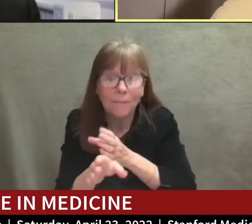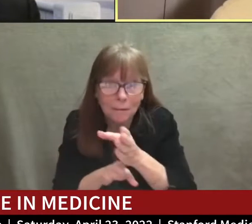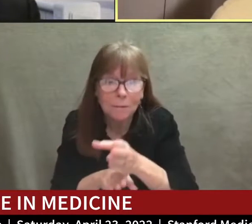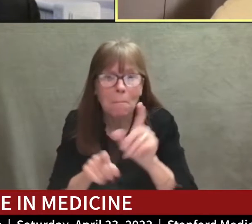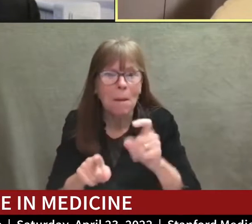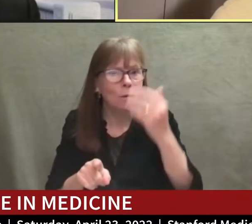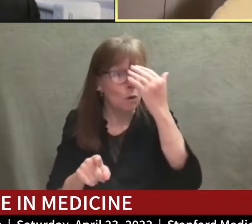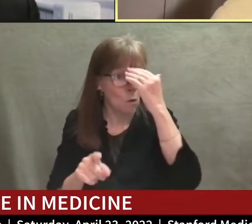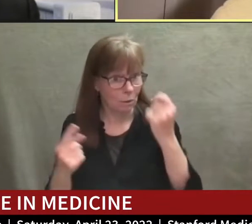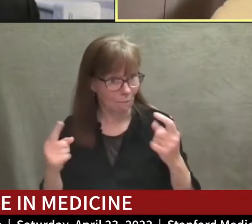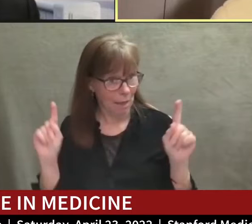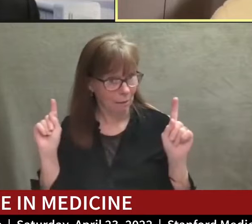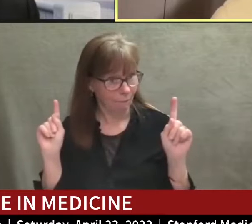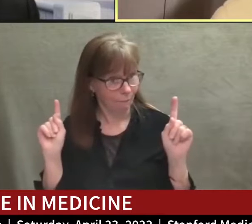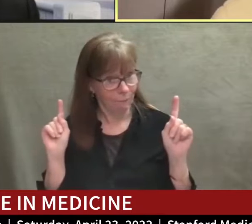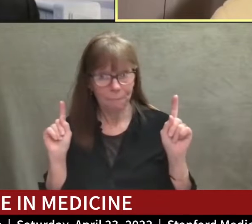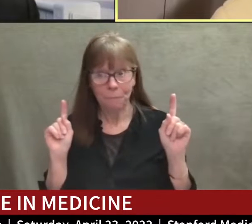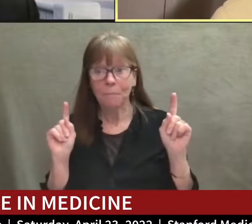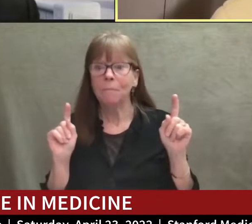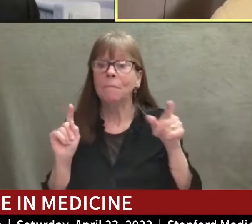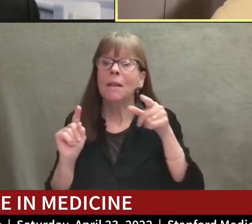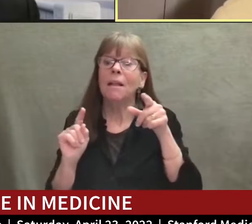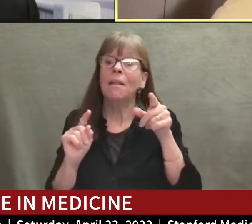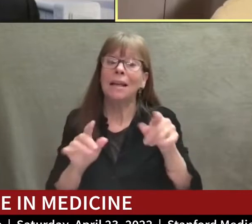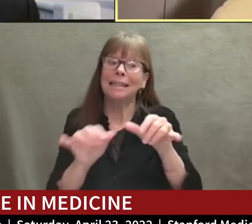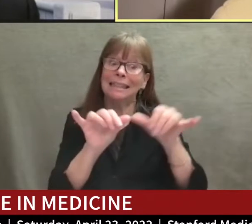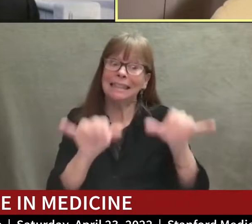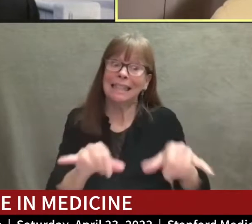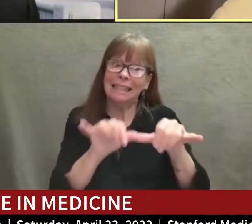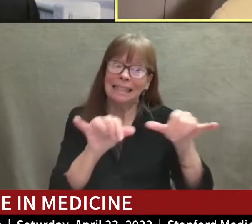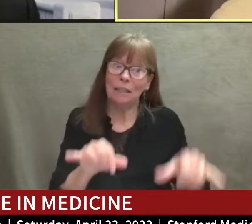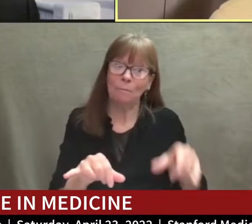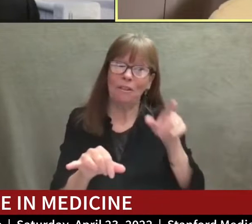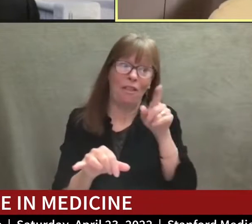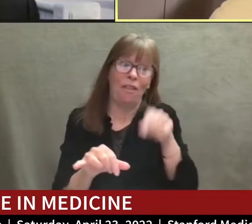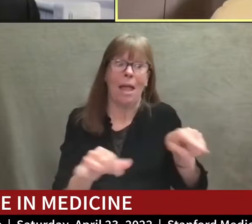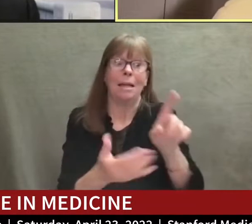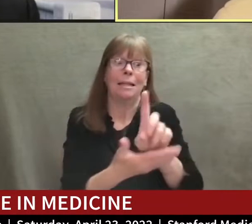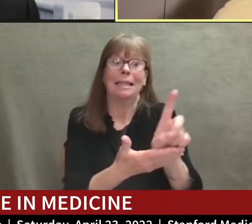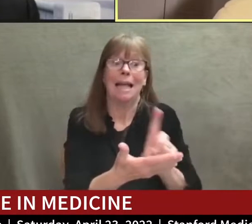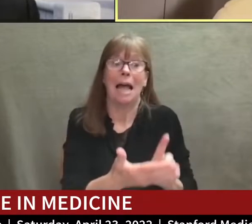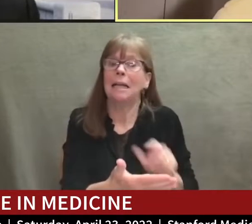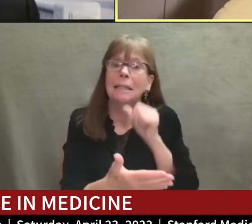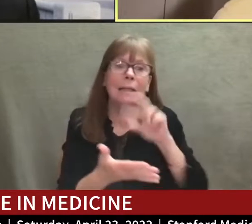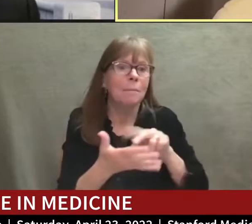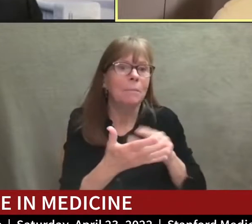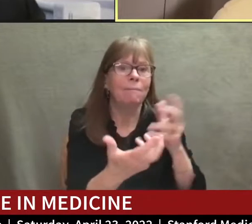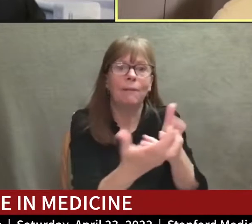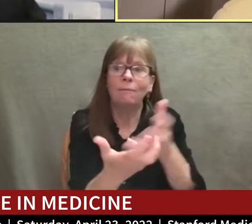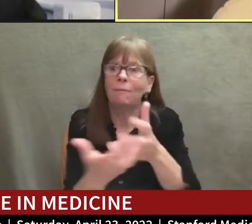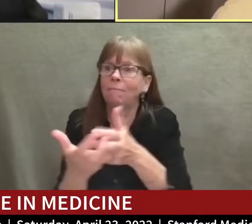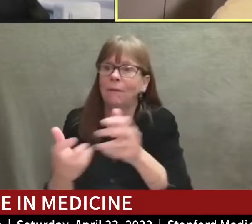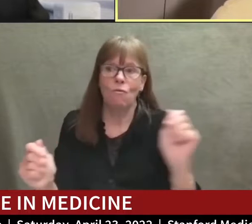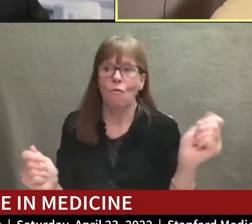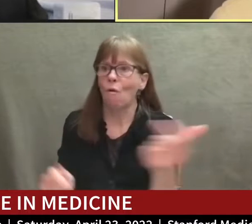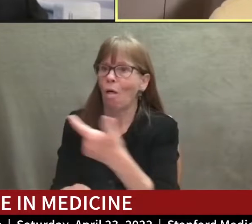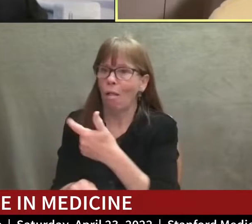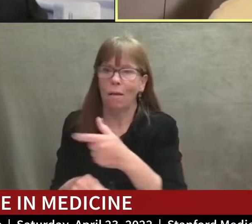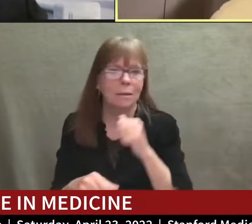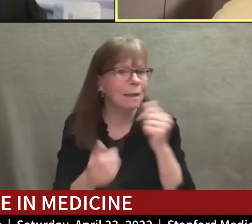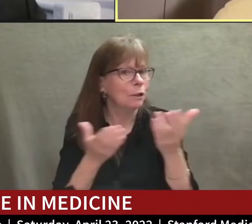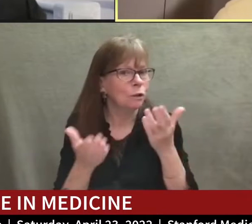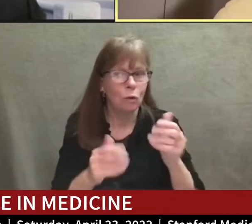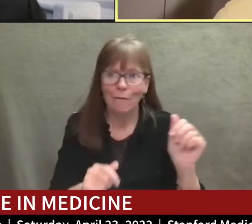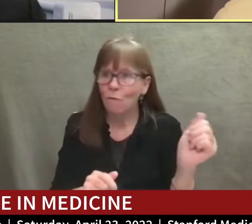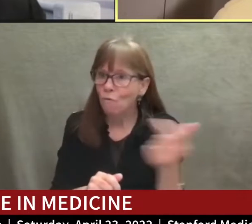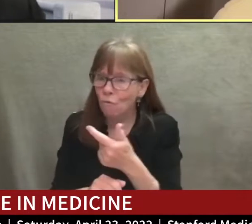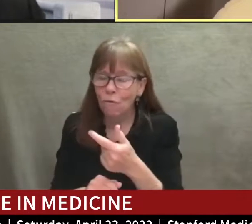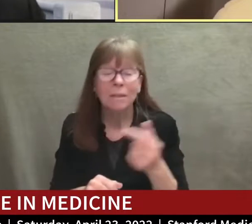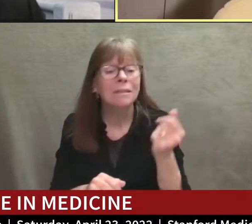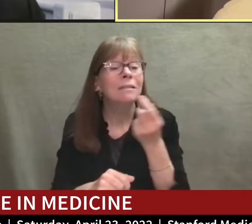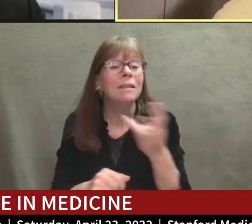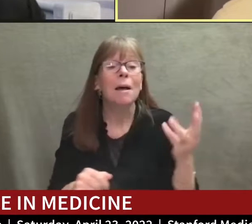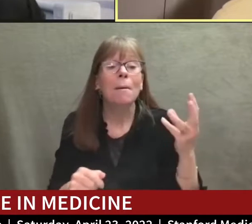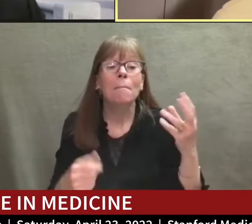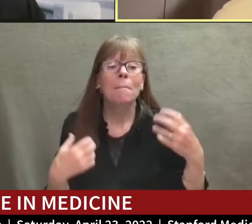design do not serve everyone. And that’s you know, the healthcare systems need to acknowledge the